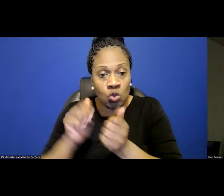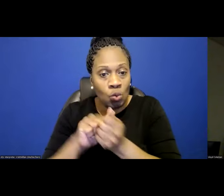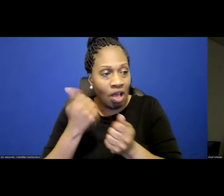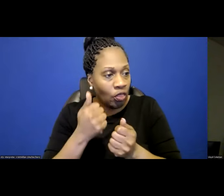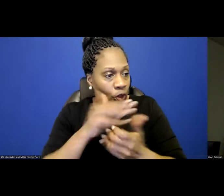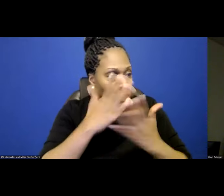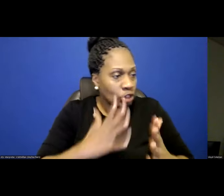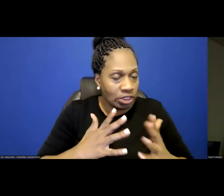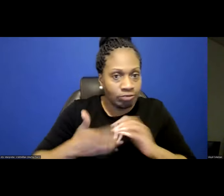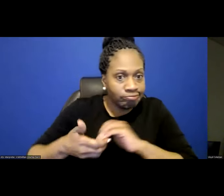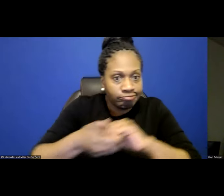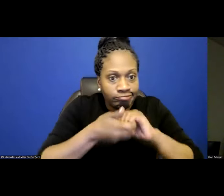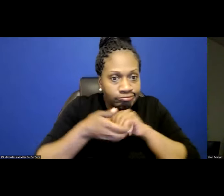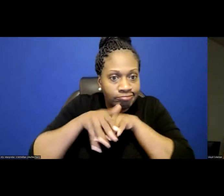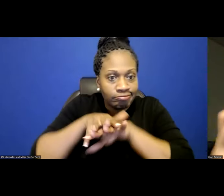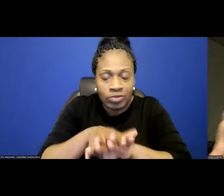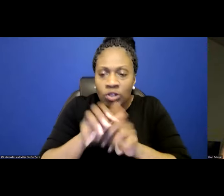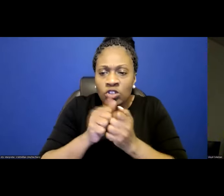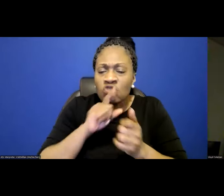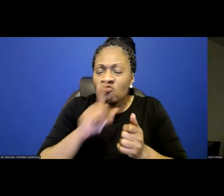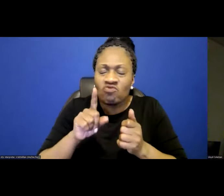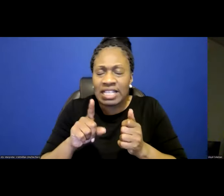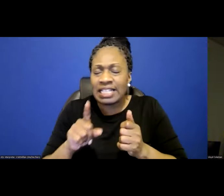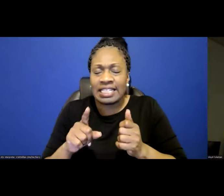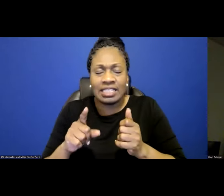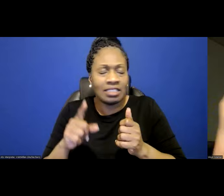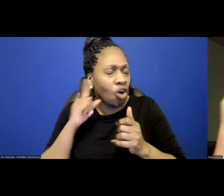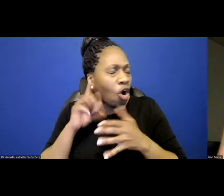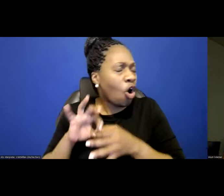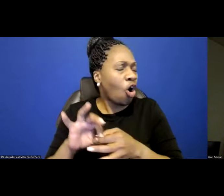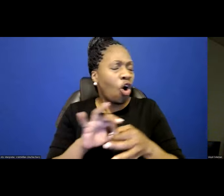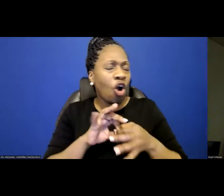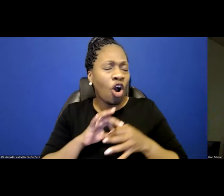and how to kind of create sonorities and harmonies that sing together.